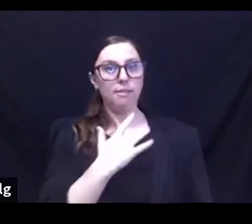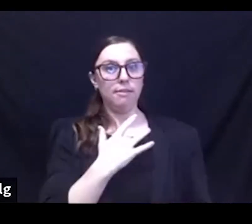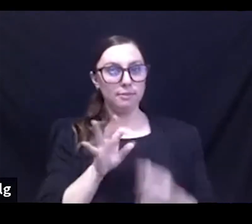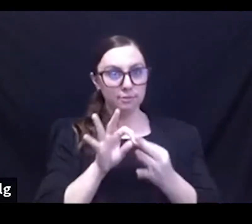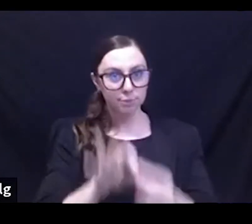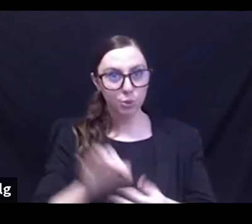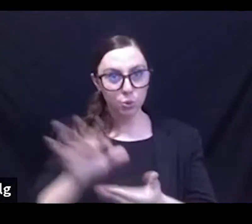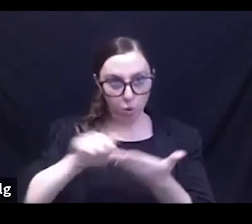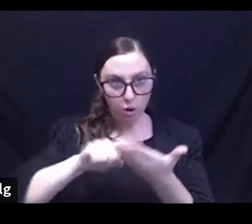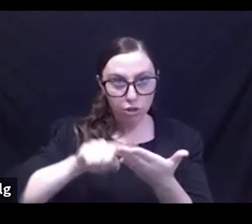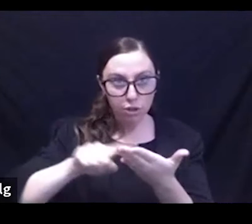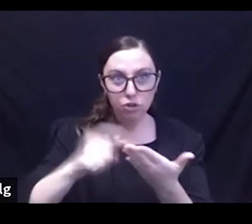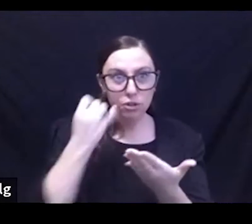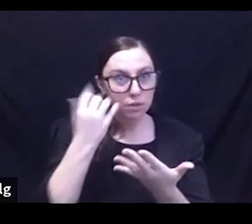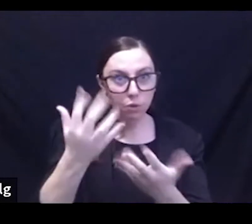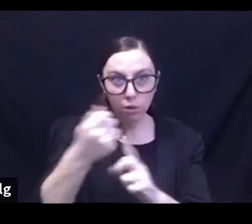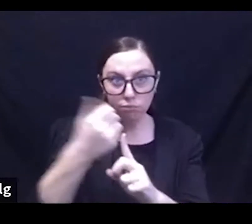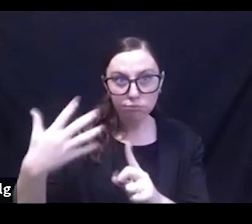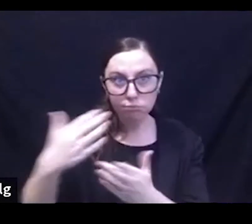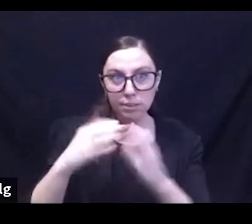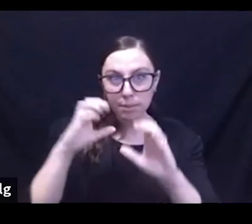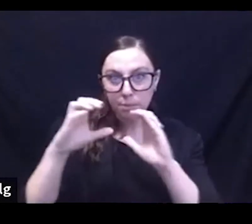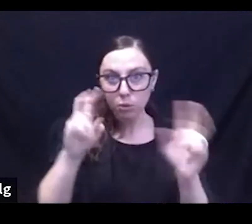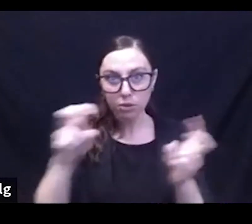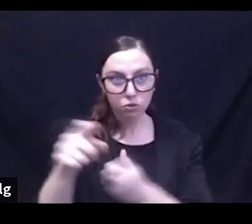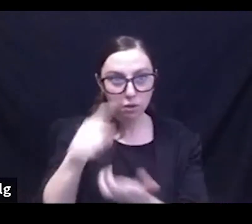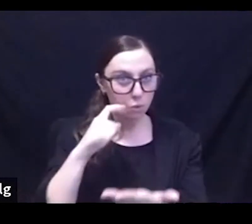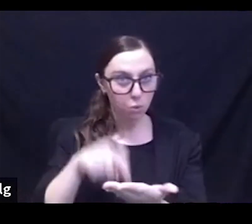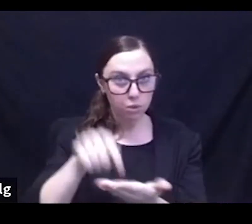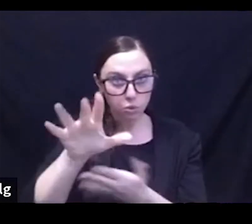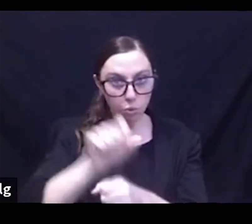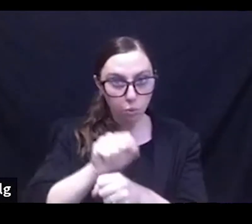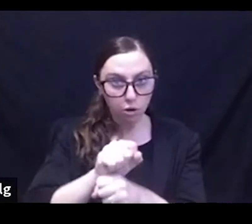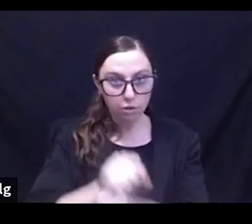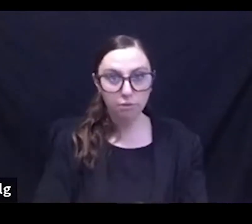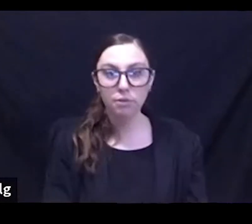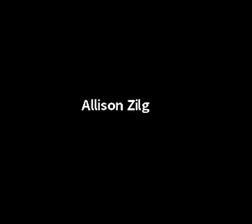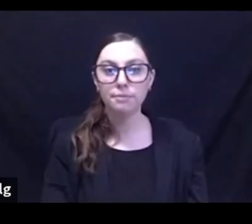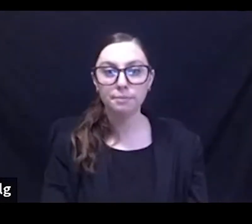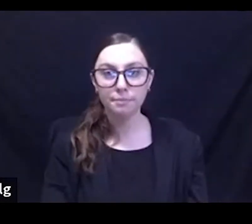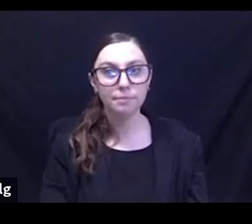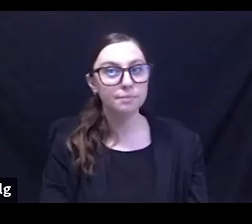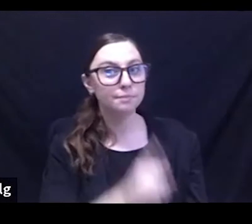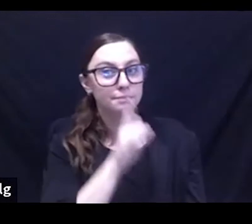kind of like to expand on (audio cut out) your work. Dr. Mudrick: Sure. I